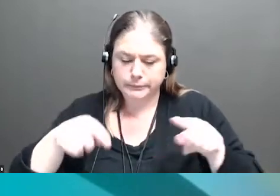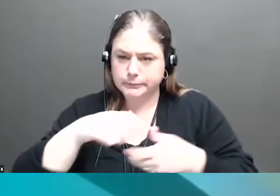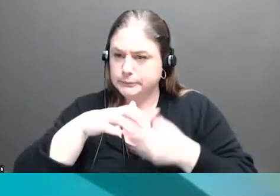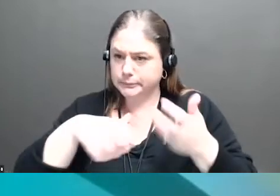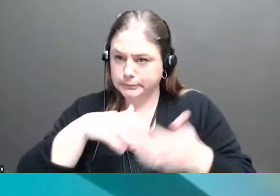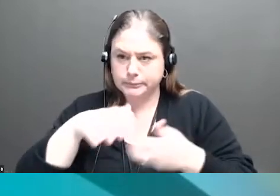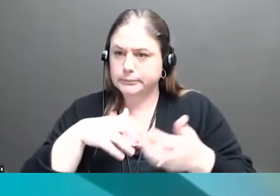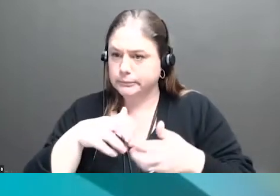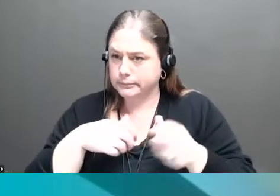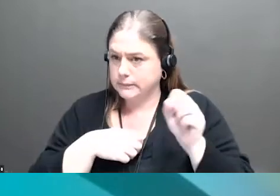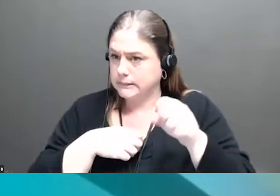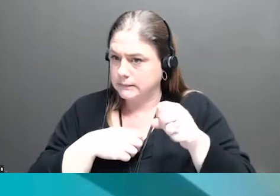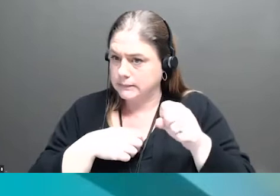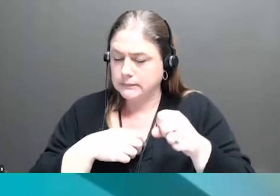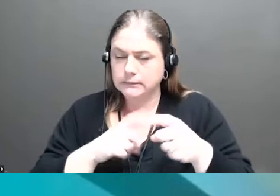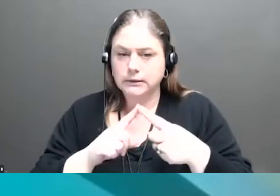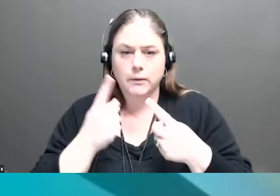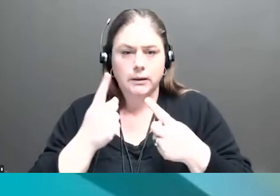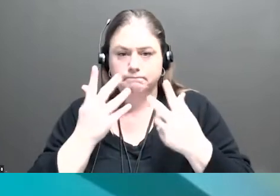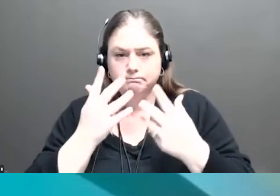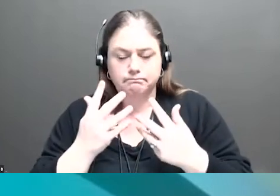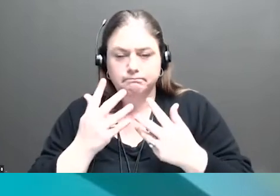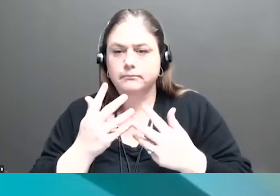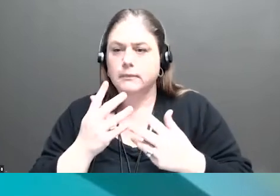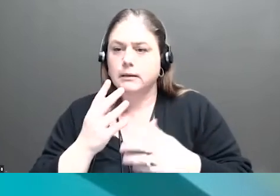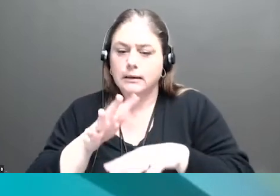were not able to engage people from the Indigenous and Deaf community.